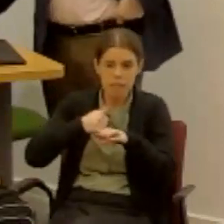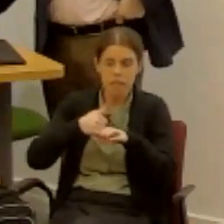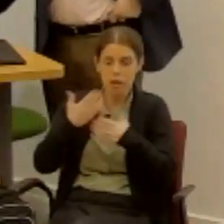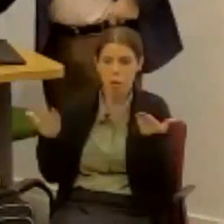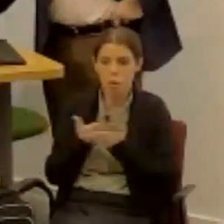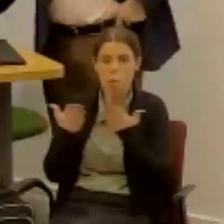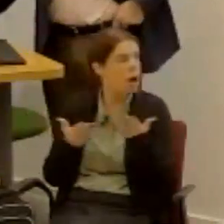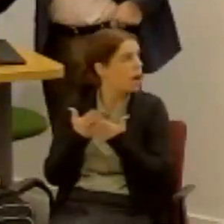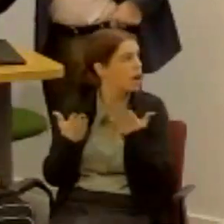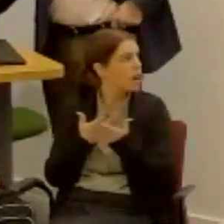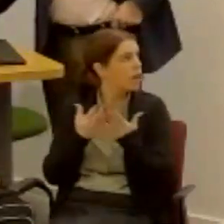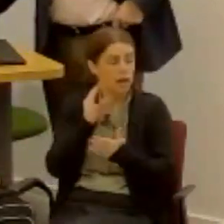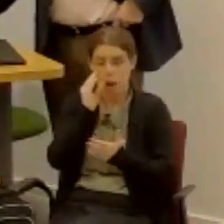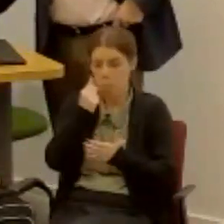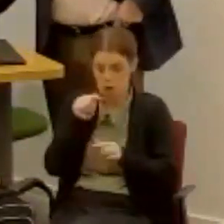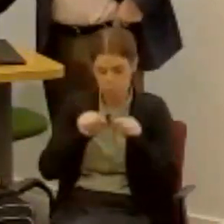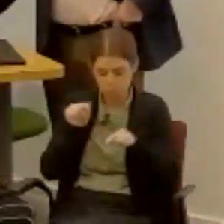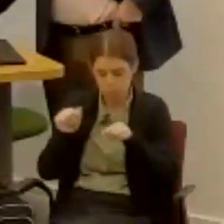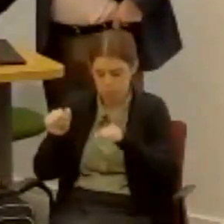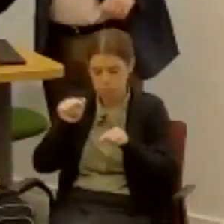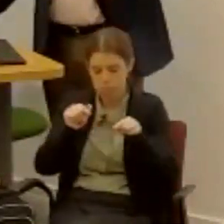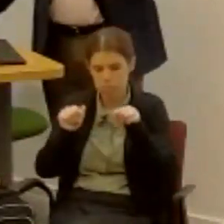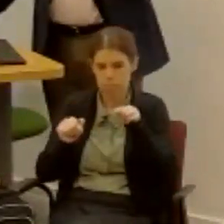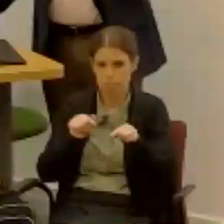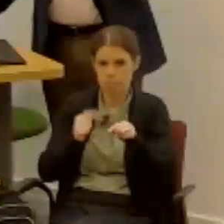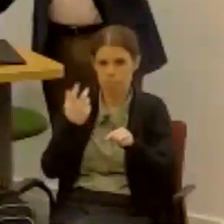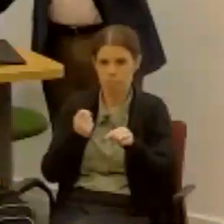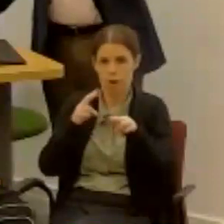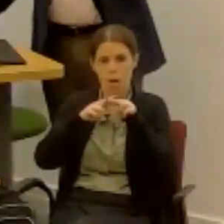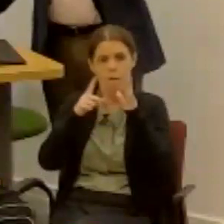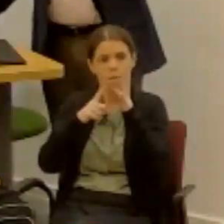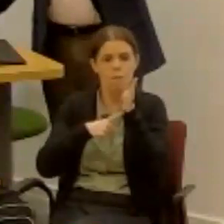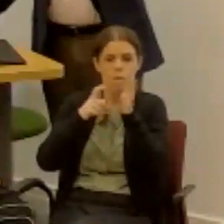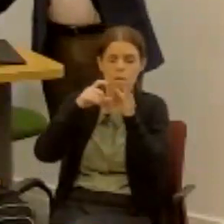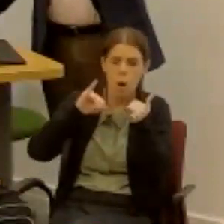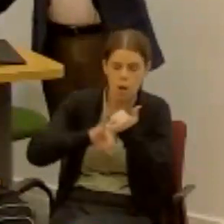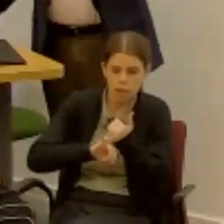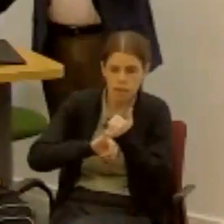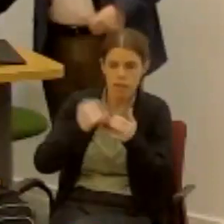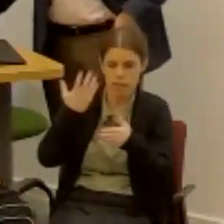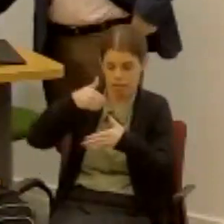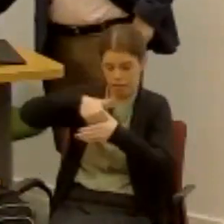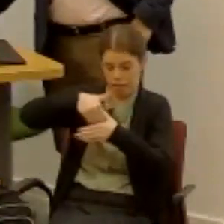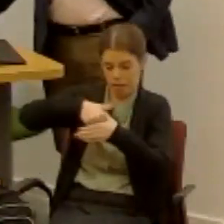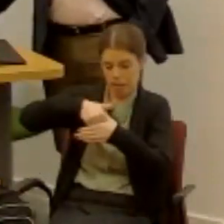these patchy brown deposits and the depths of the folds, or some kind of in the depths of the folds in the brain.